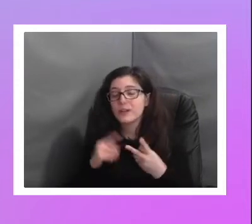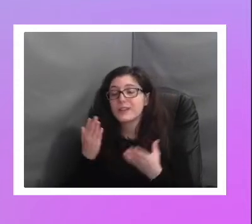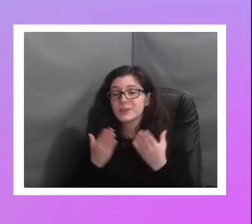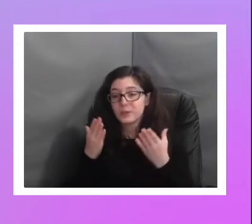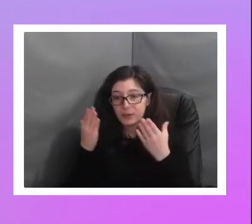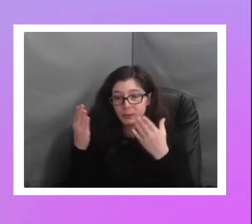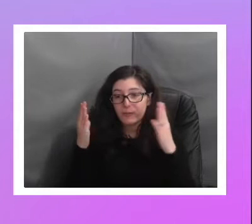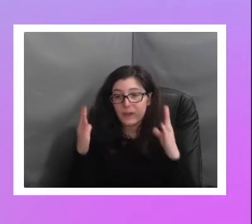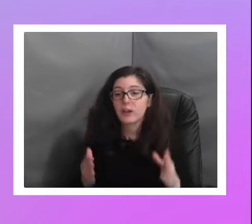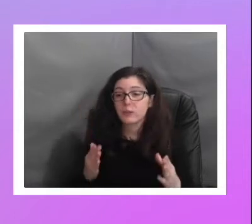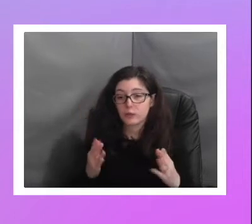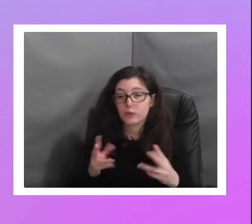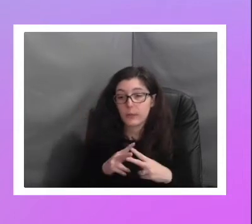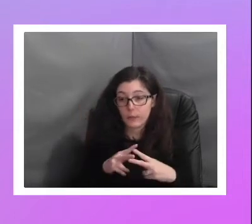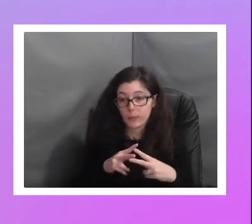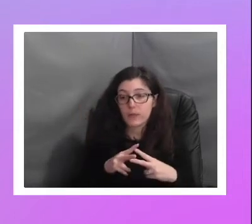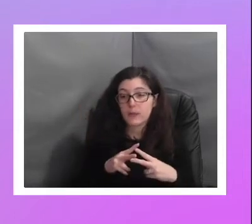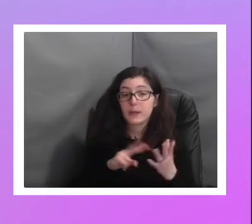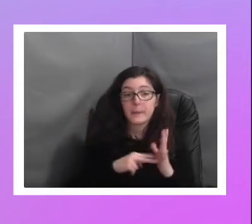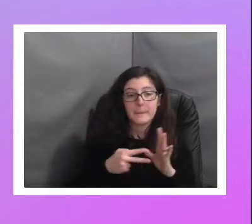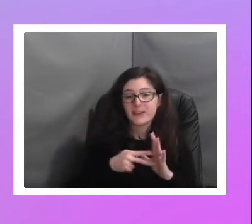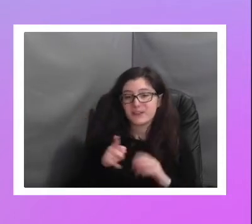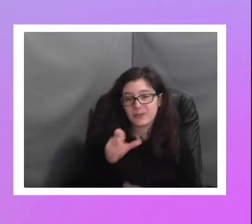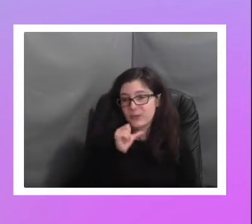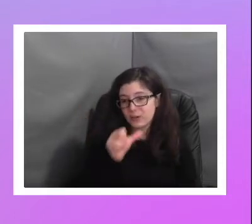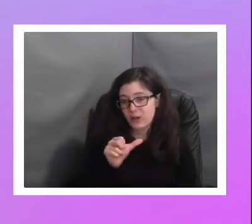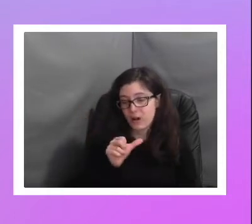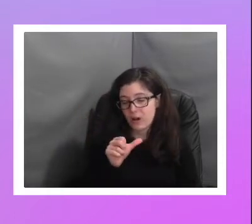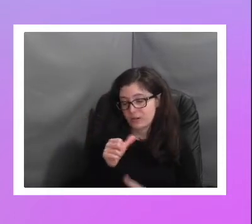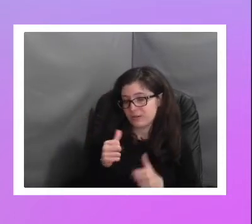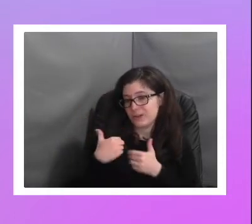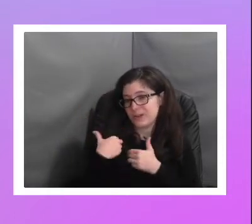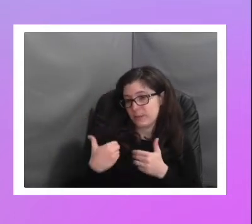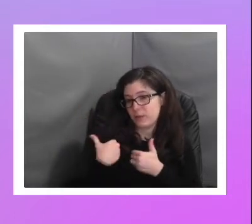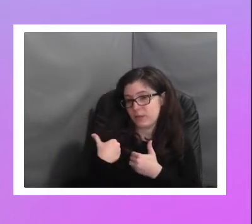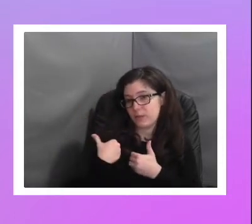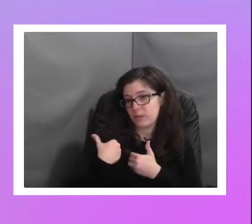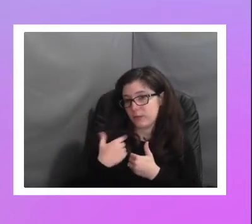from having responsibility for the accessibility problems